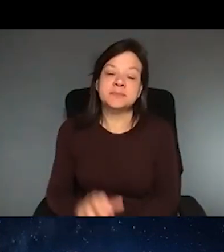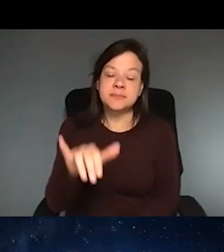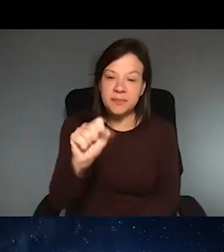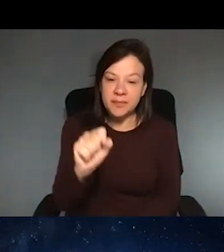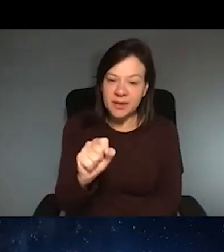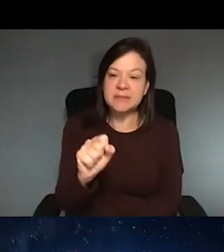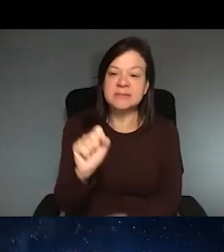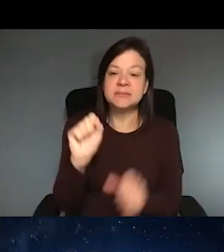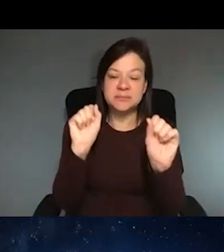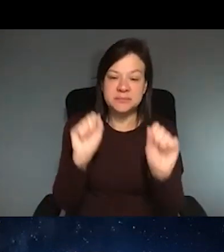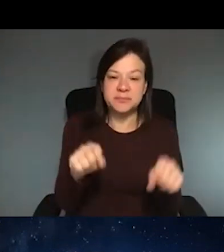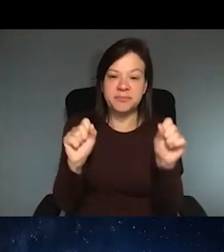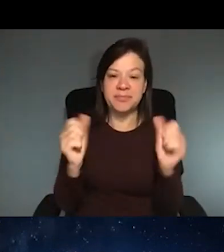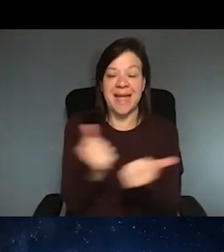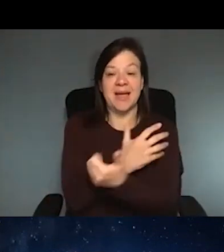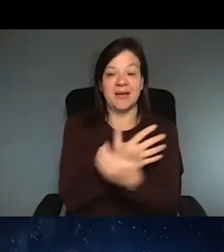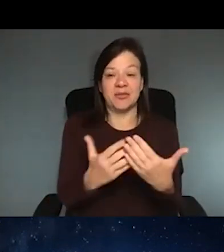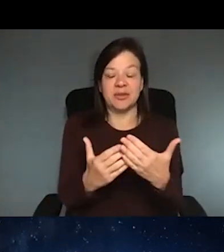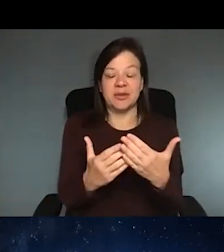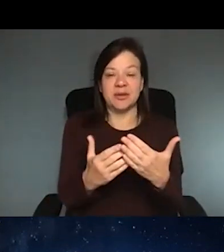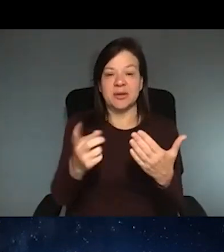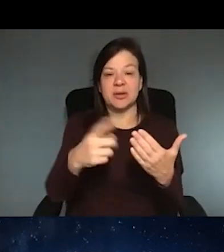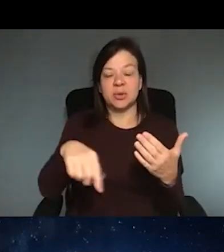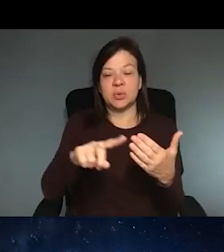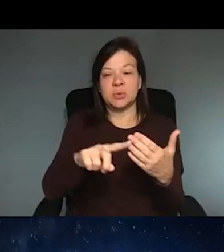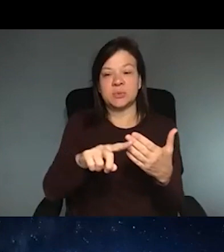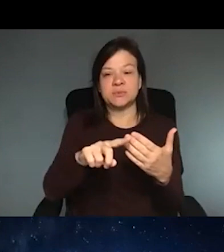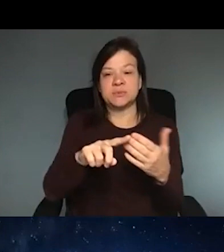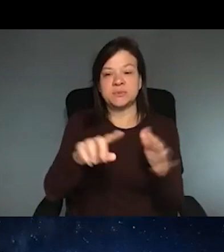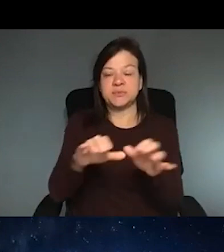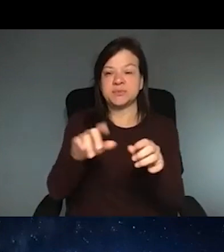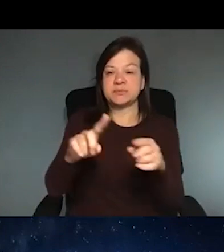EVERYTHING THAT YOU DO ON THE FRONT, ON THE